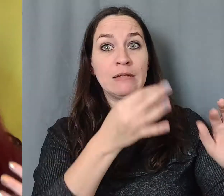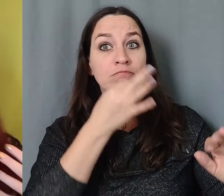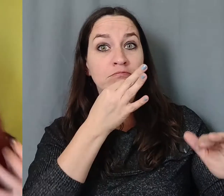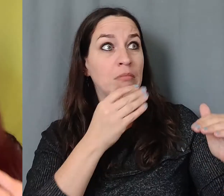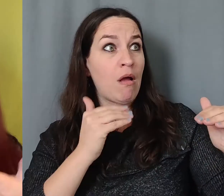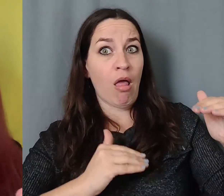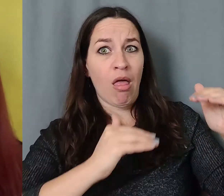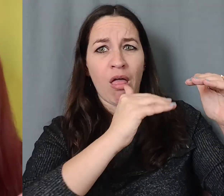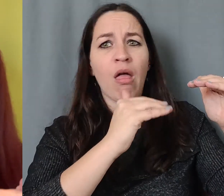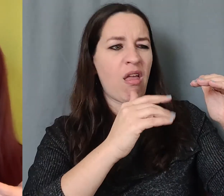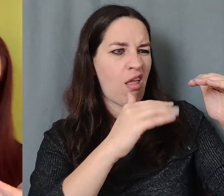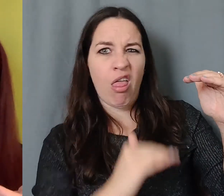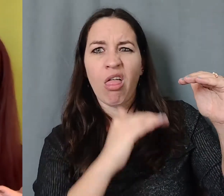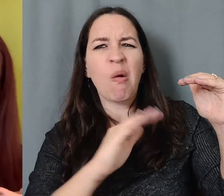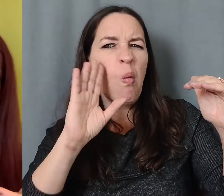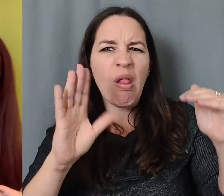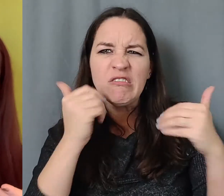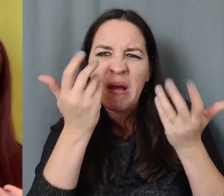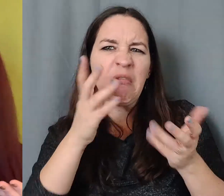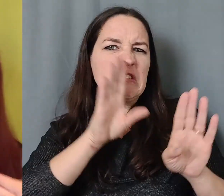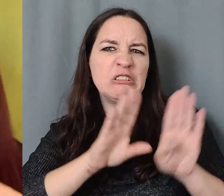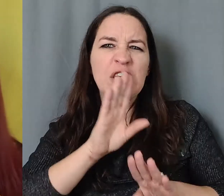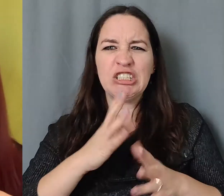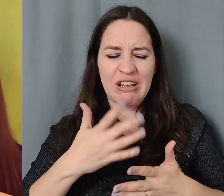If I am a beginner at something and I'm expecting mastery- there's no joy in that.